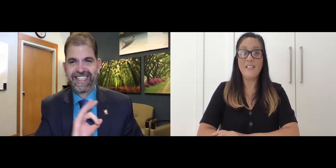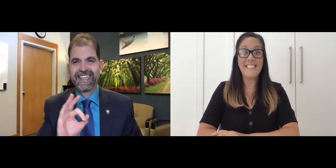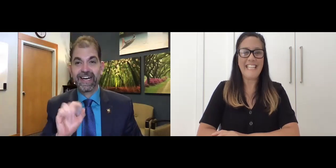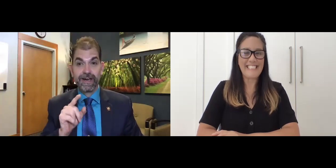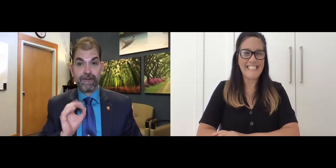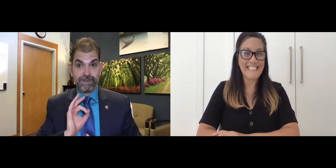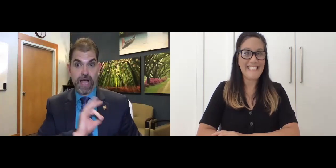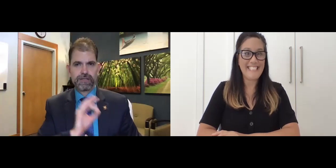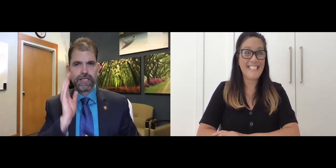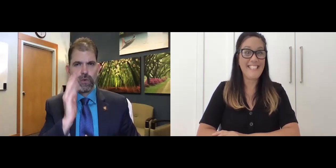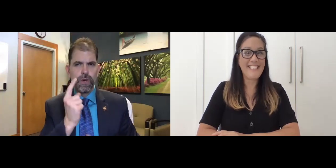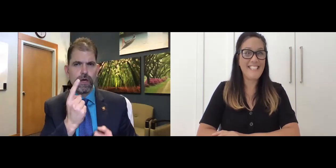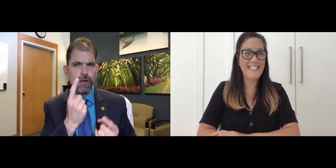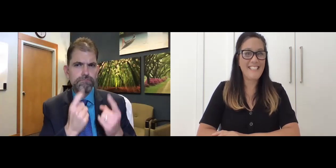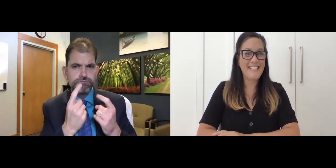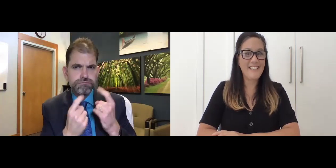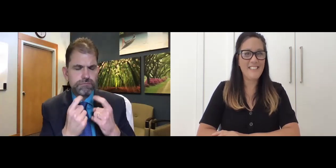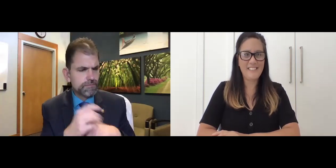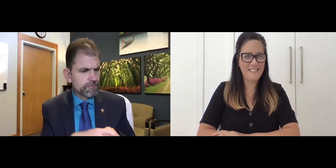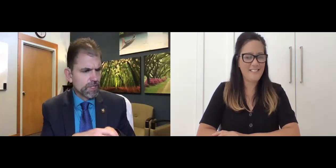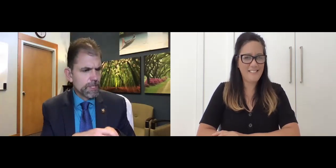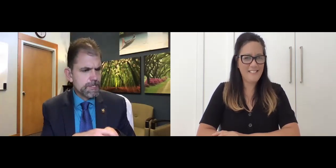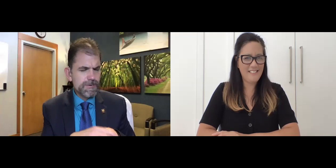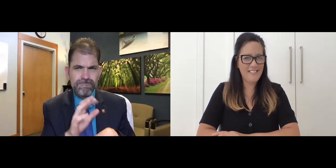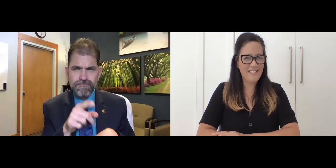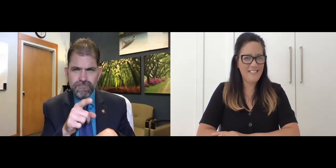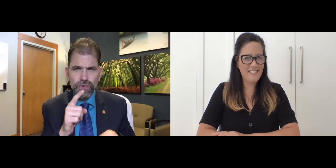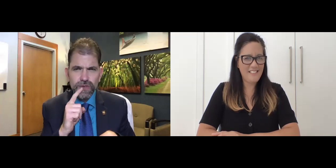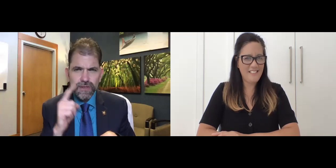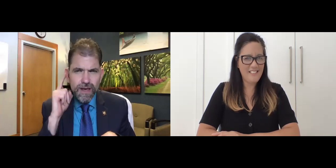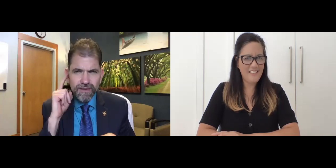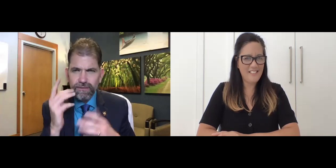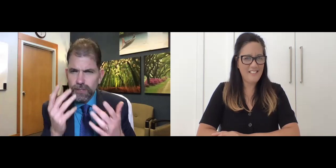and the faculty typically interviews each applicant.